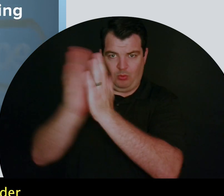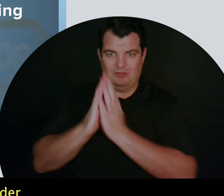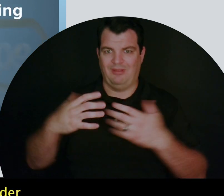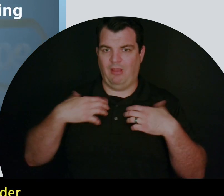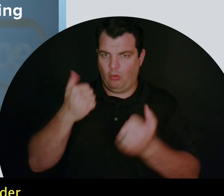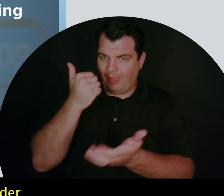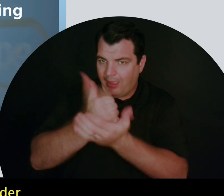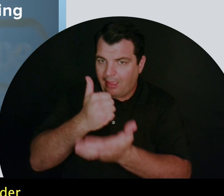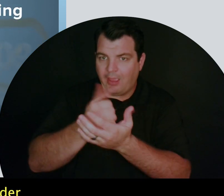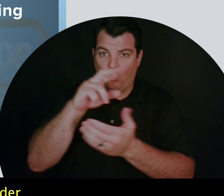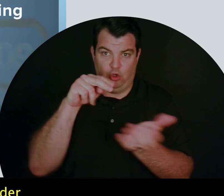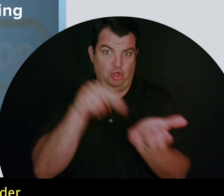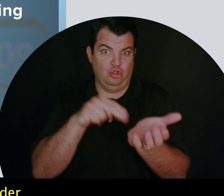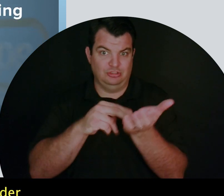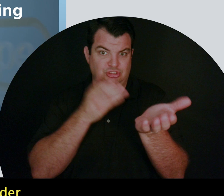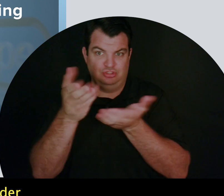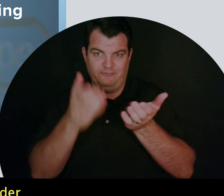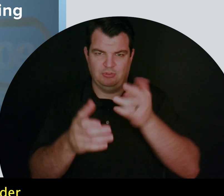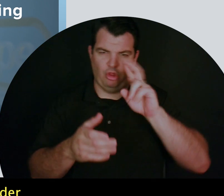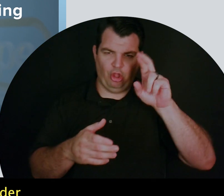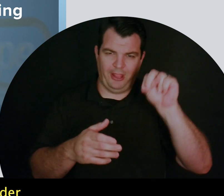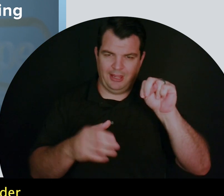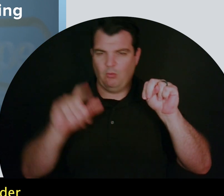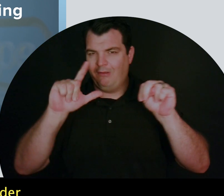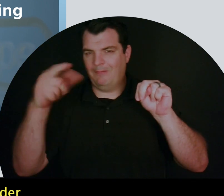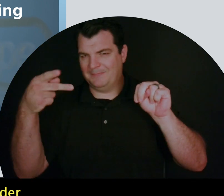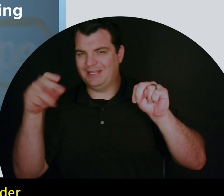a physician's order requesting health aid or nursing services.